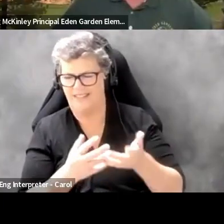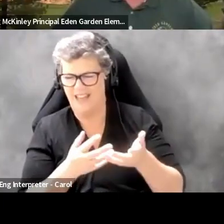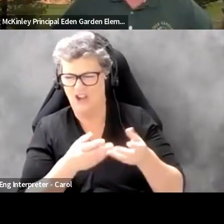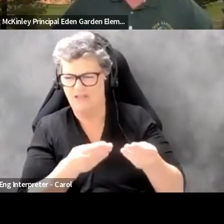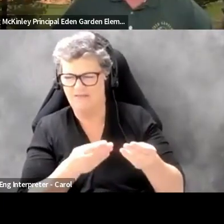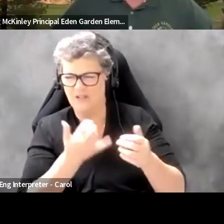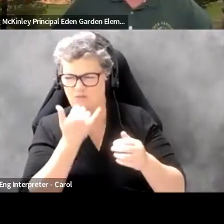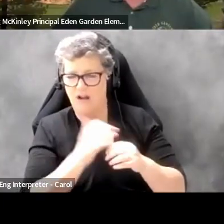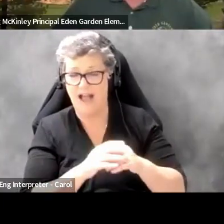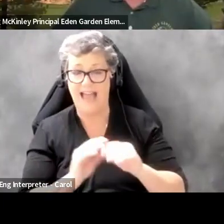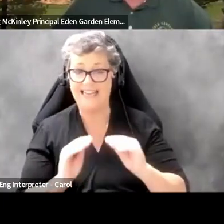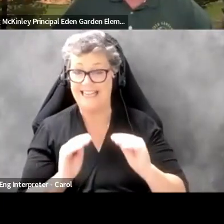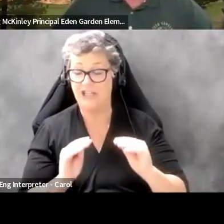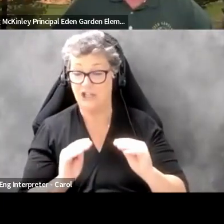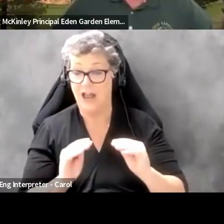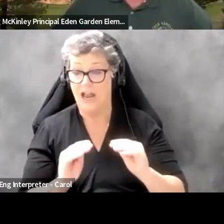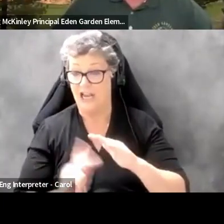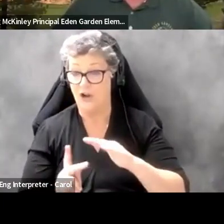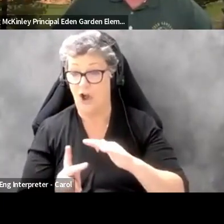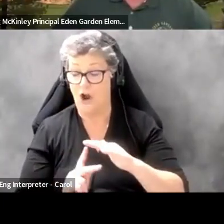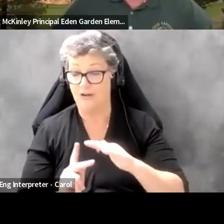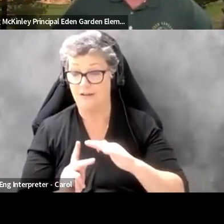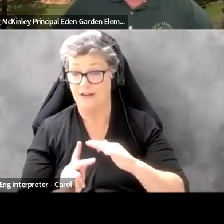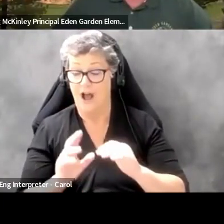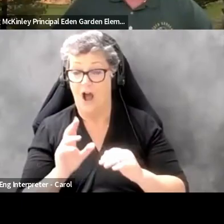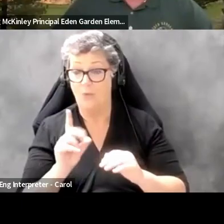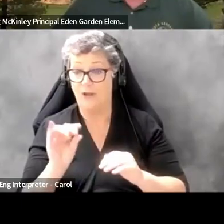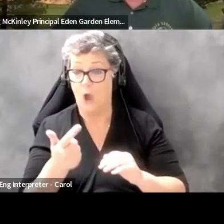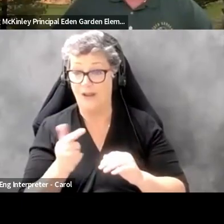with the Coding Express where they just change the tile on the track and it changes directions.